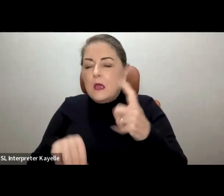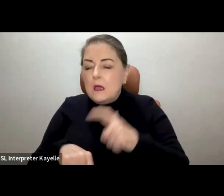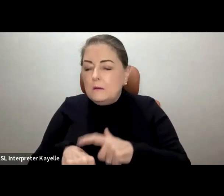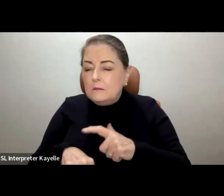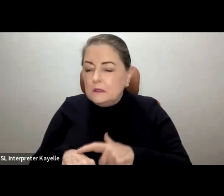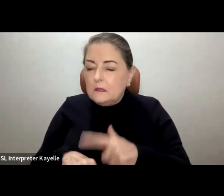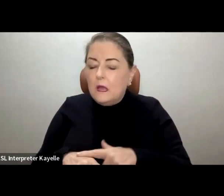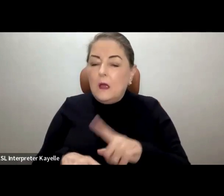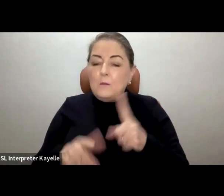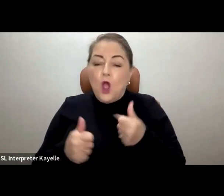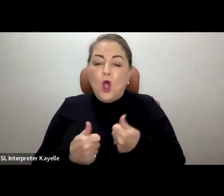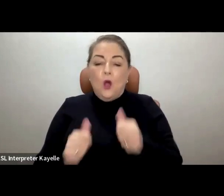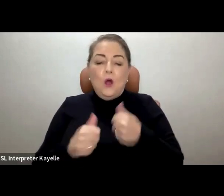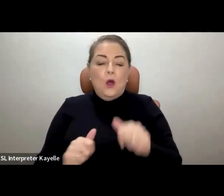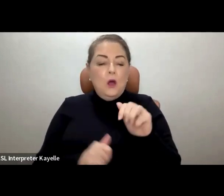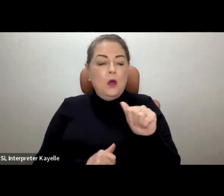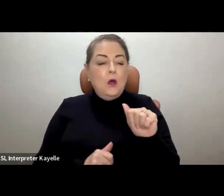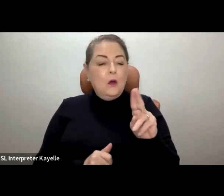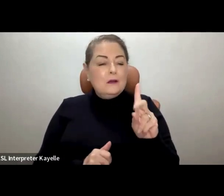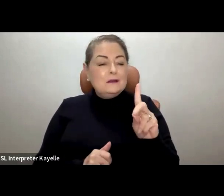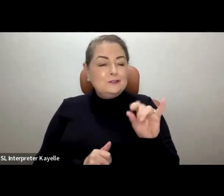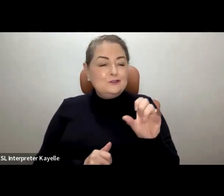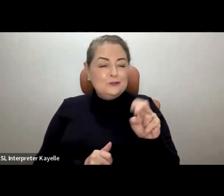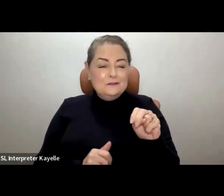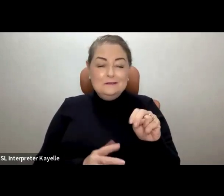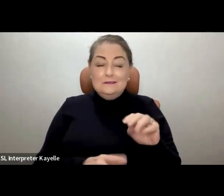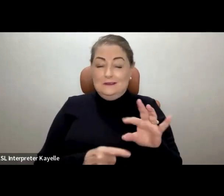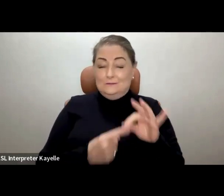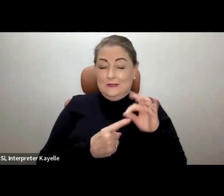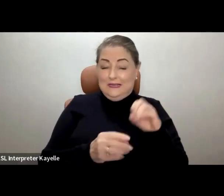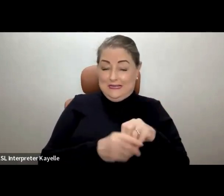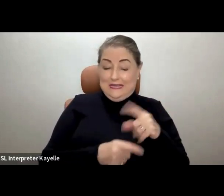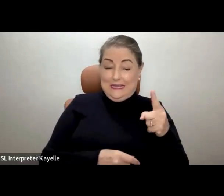New York has of a lot of historic buildings that are just